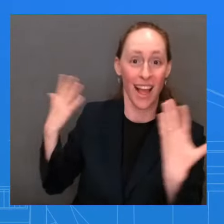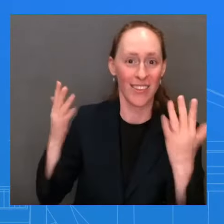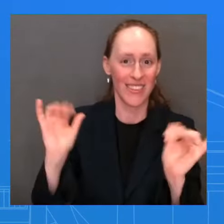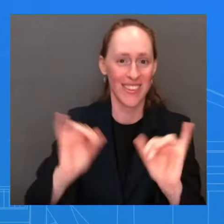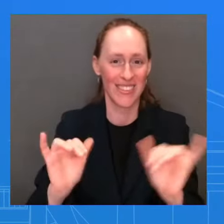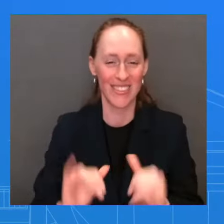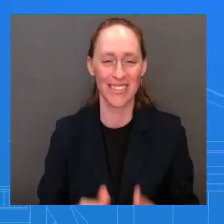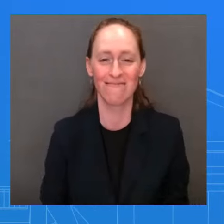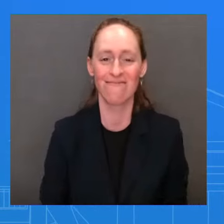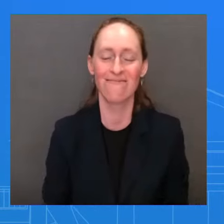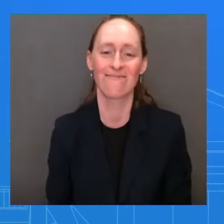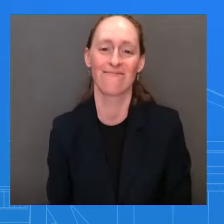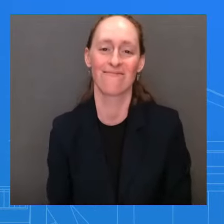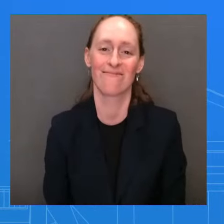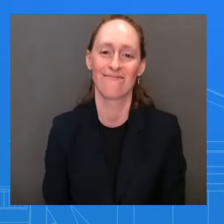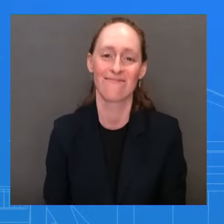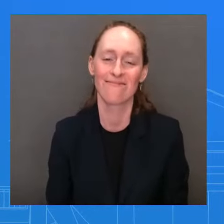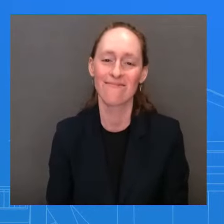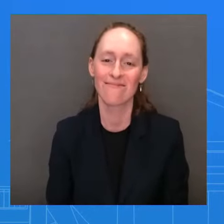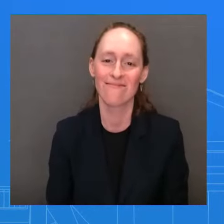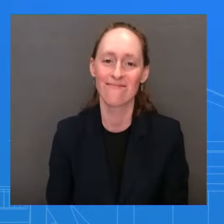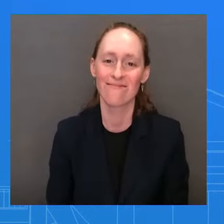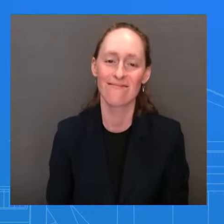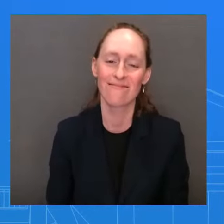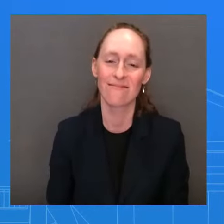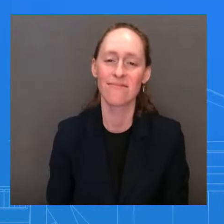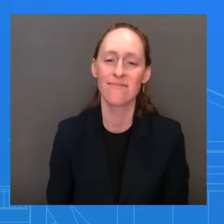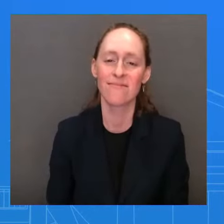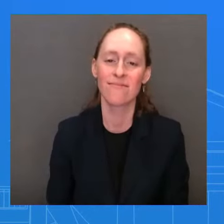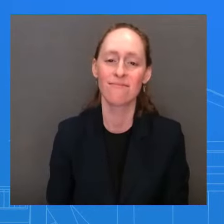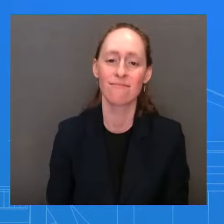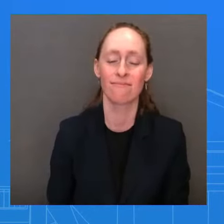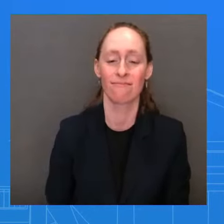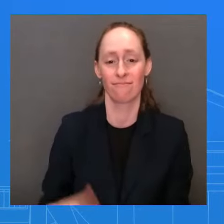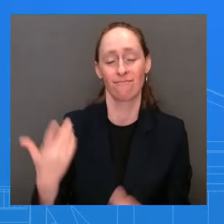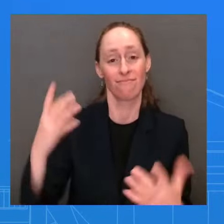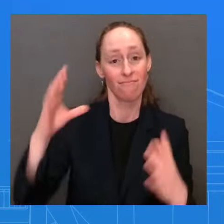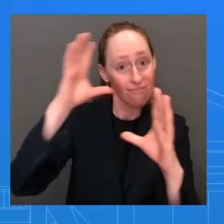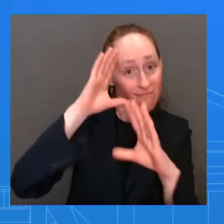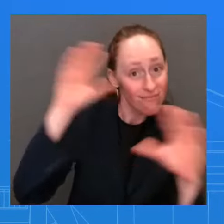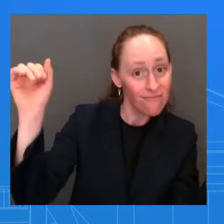and each and every one of you an enlightened Lesbian Visibility Week,